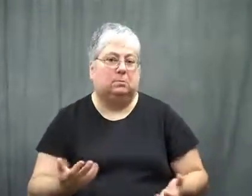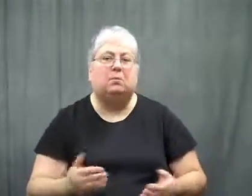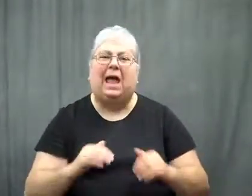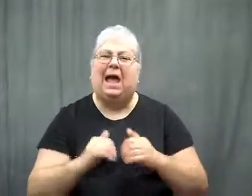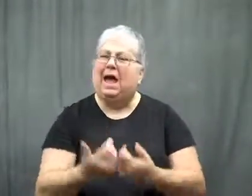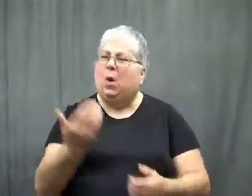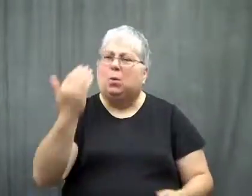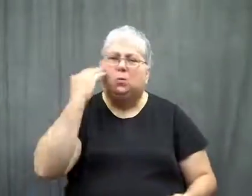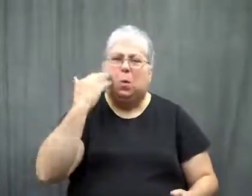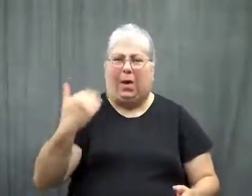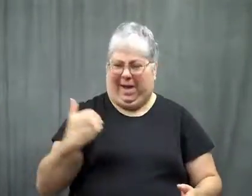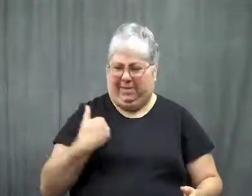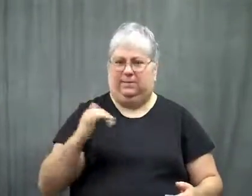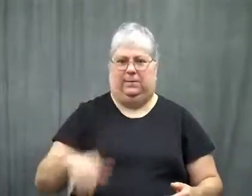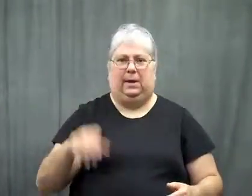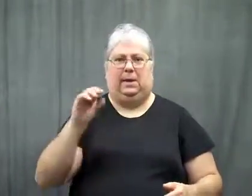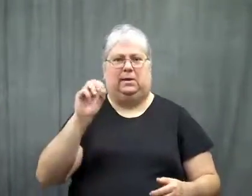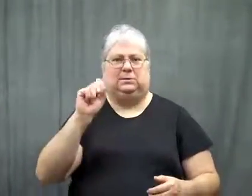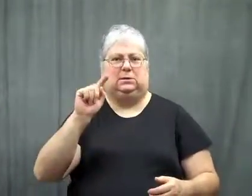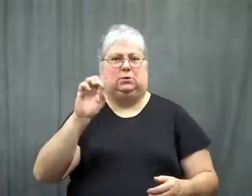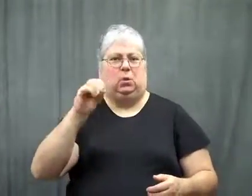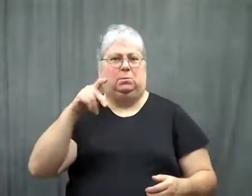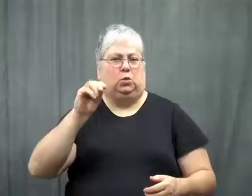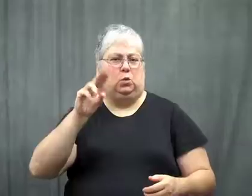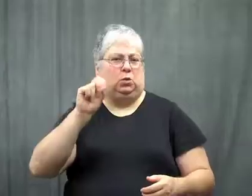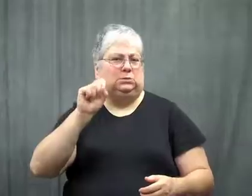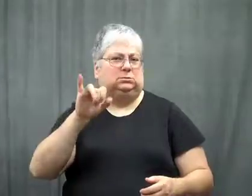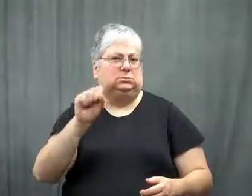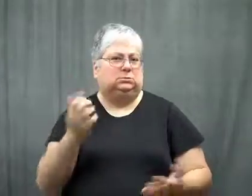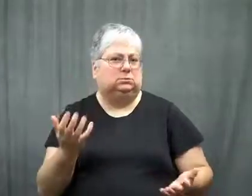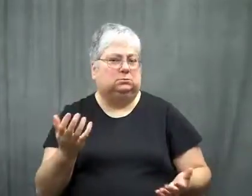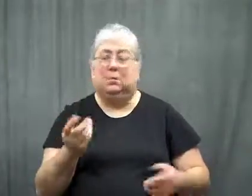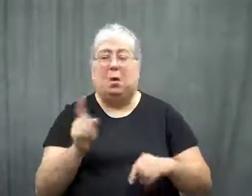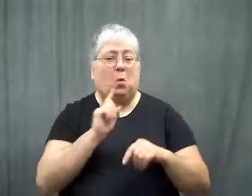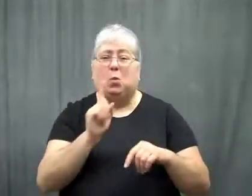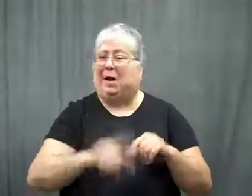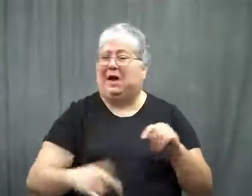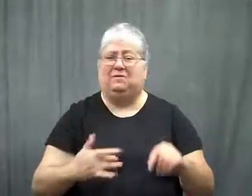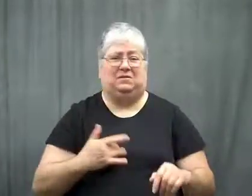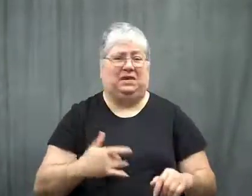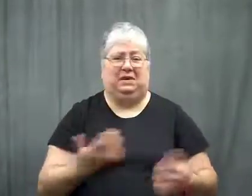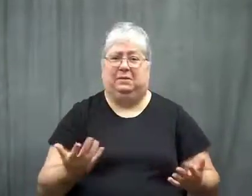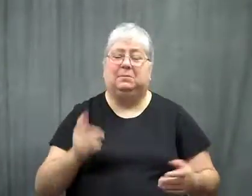Osteoporosis has no symptoms.